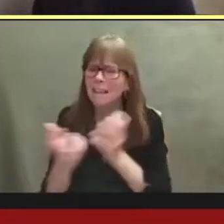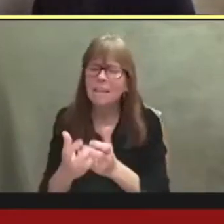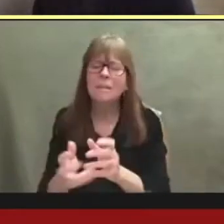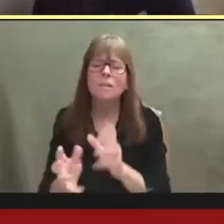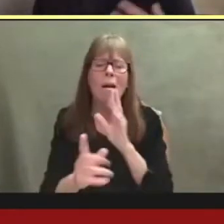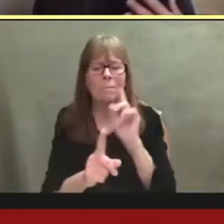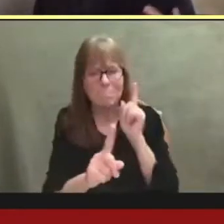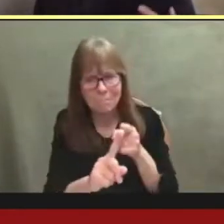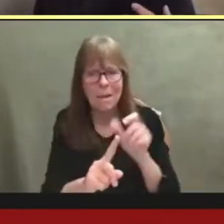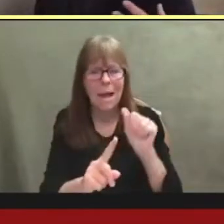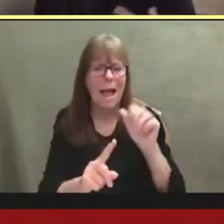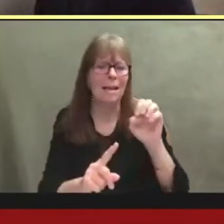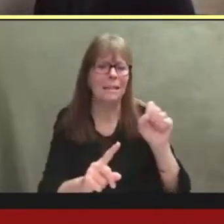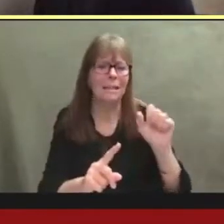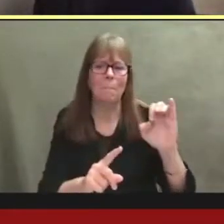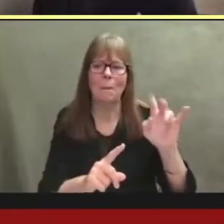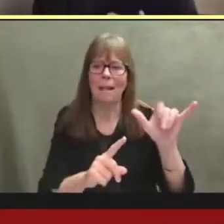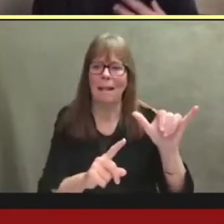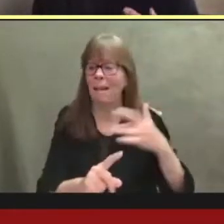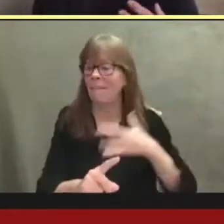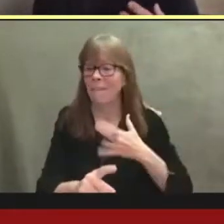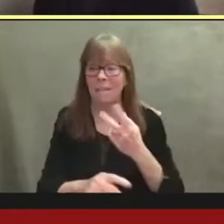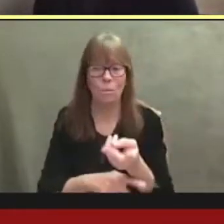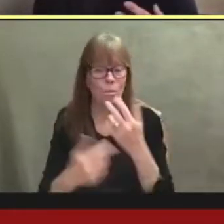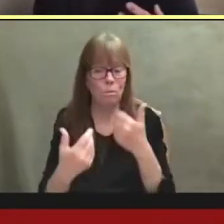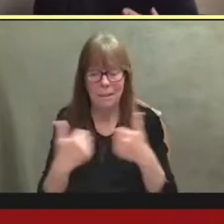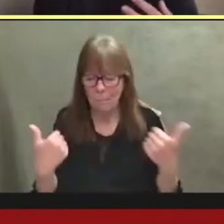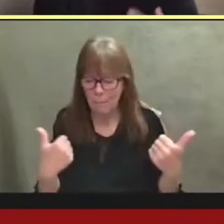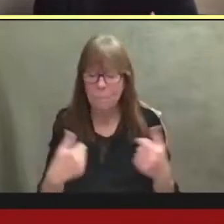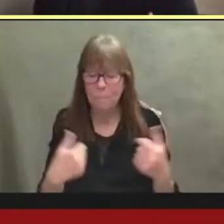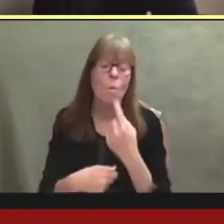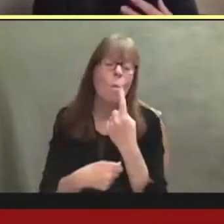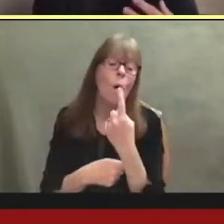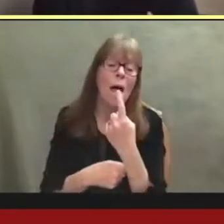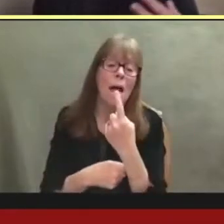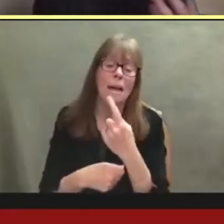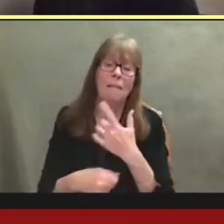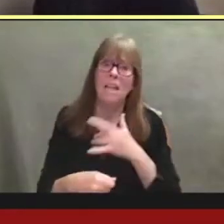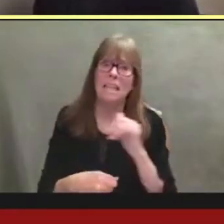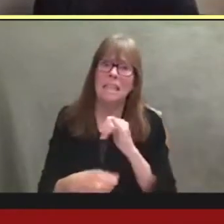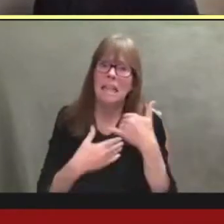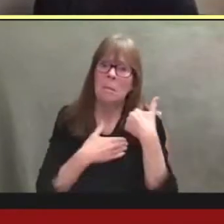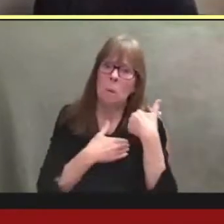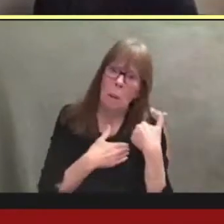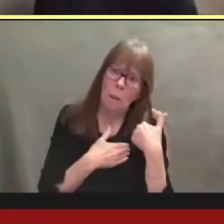I see these as two different things. One frames it as a special burden, the other doesn’t.”